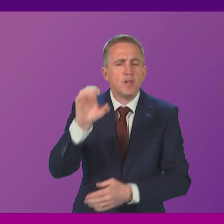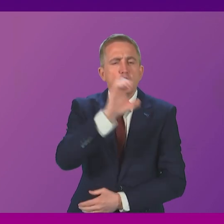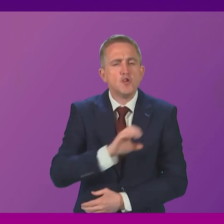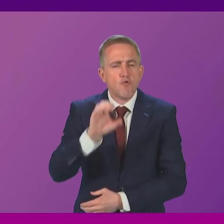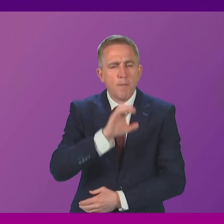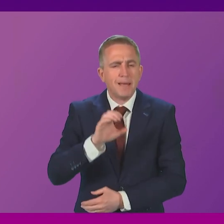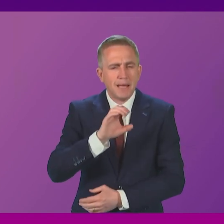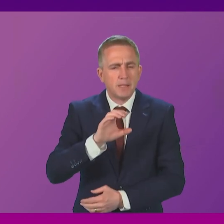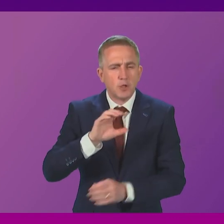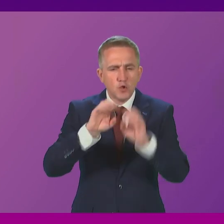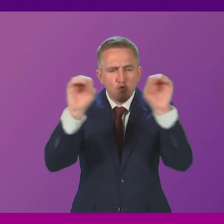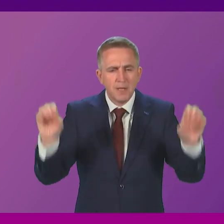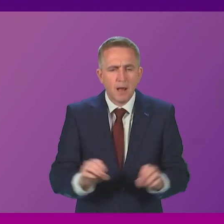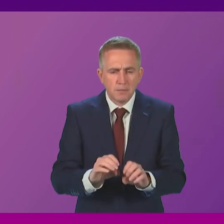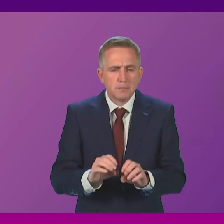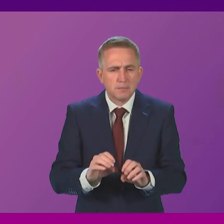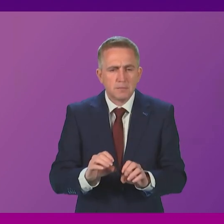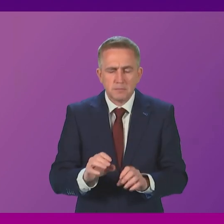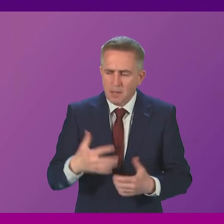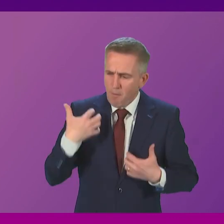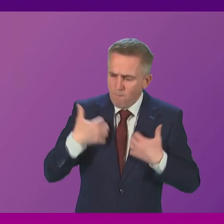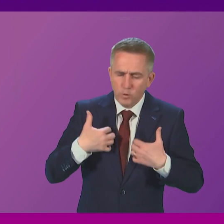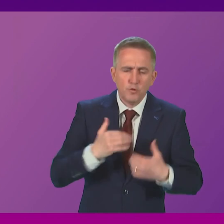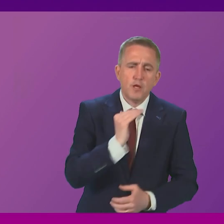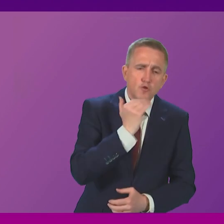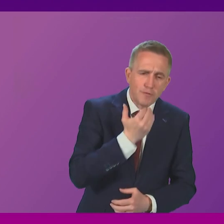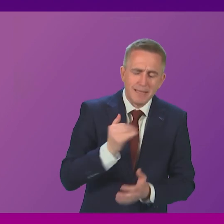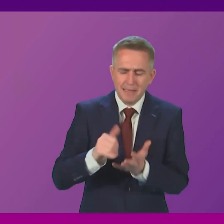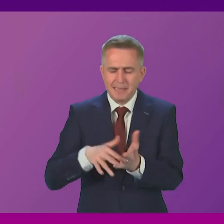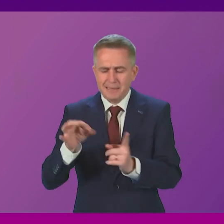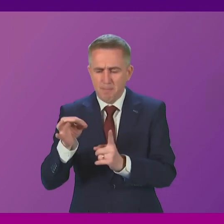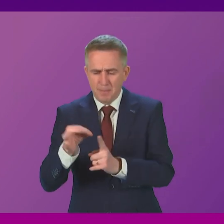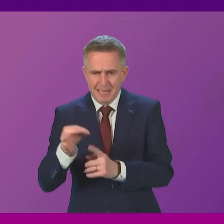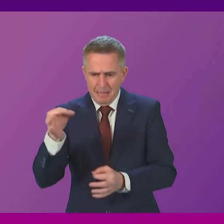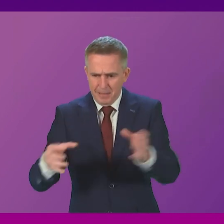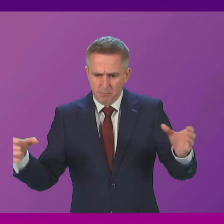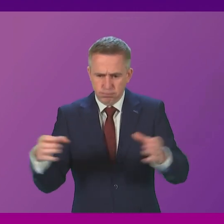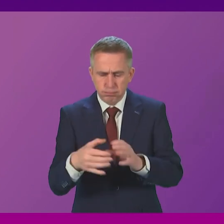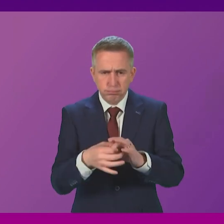I look forward to the two parties of Government continuing to build and make that case.